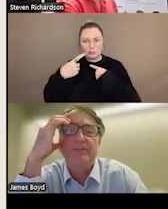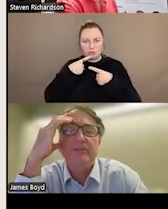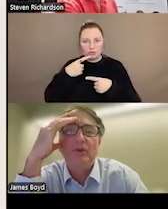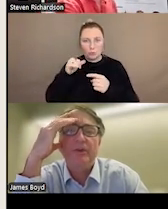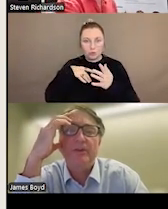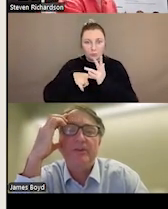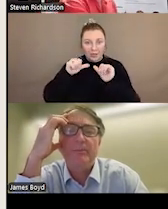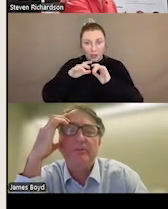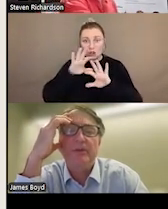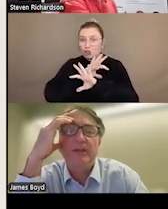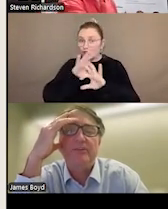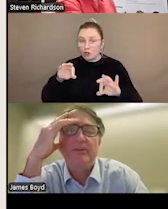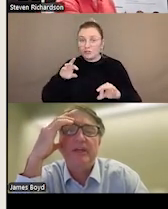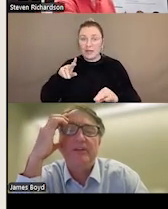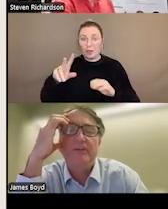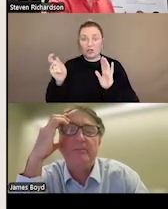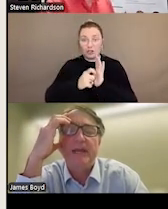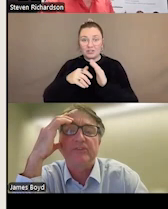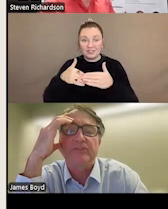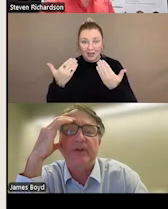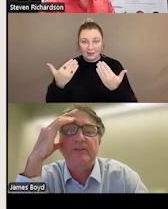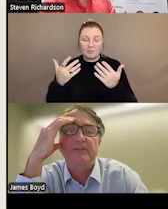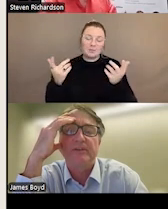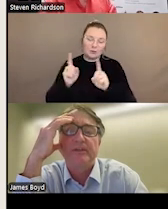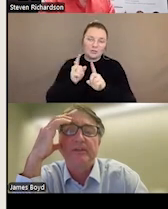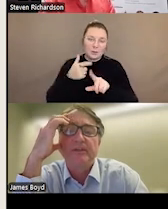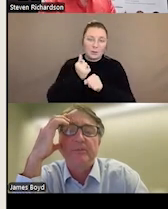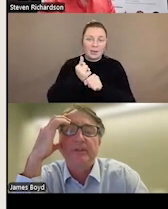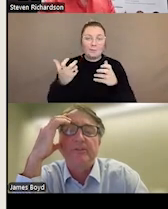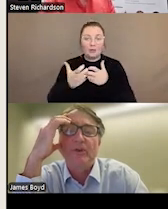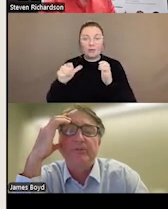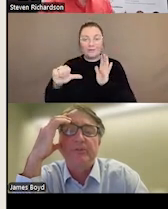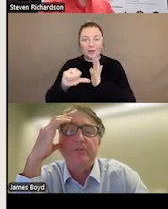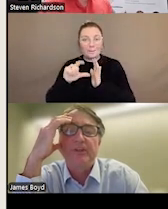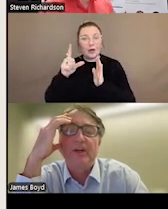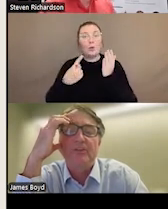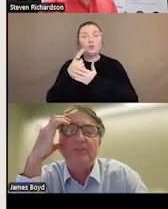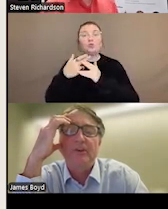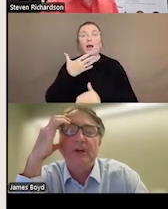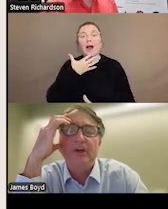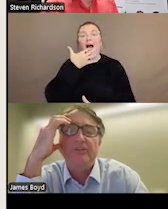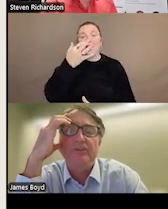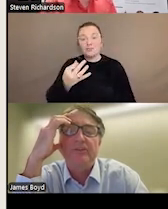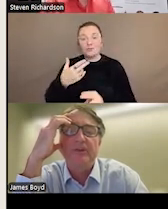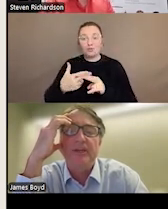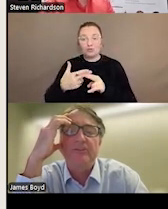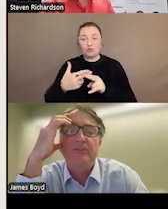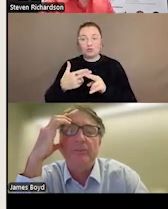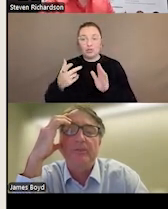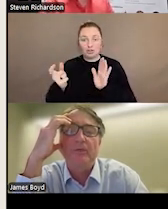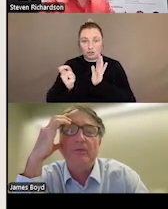this is not a double donation day? Matched funds. But an opportunity to ask for donations with all